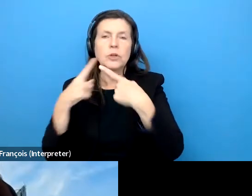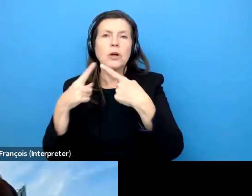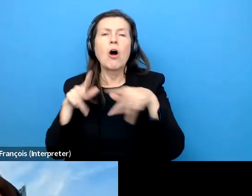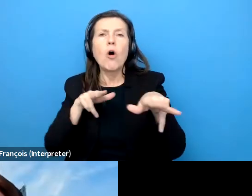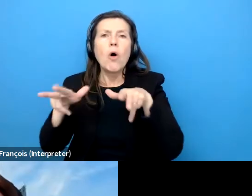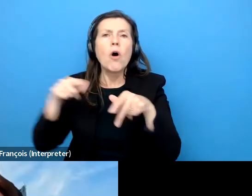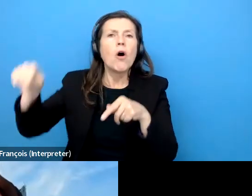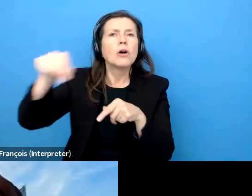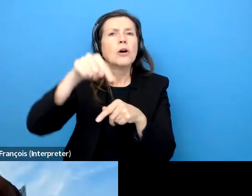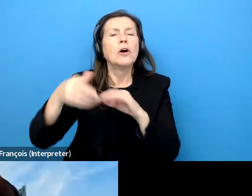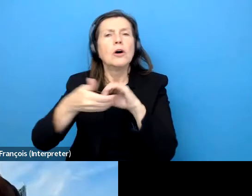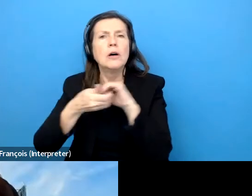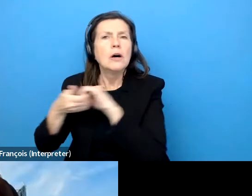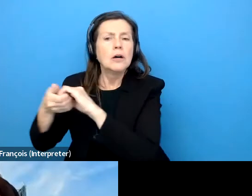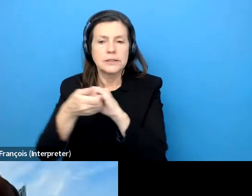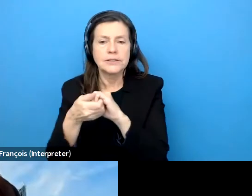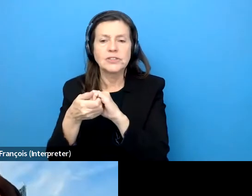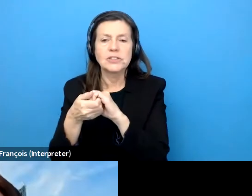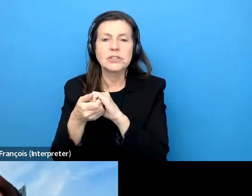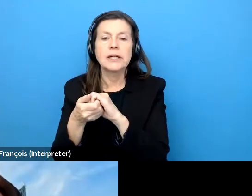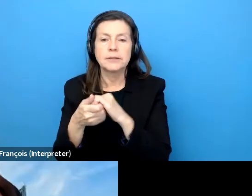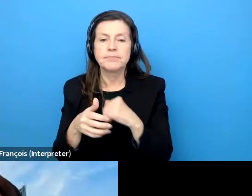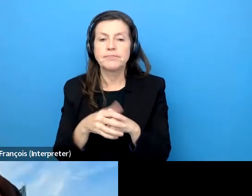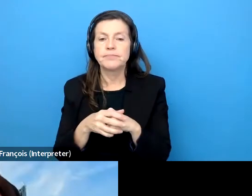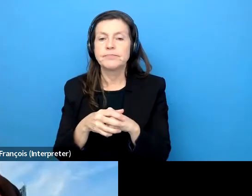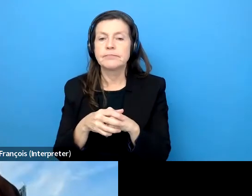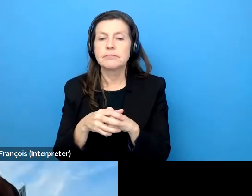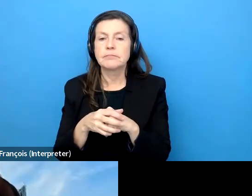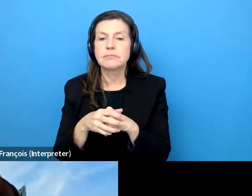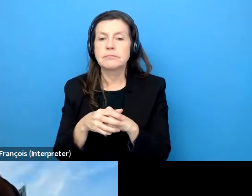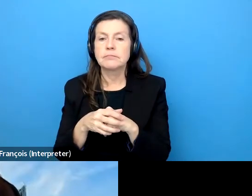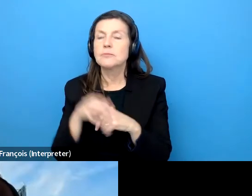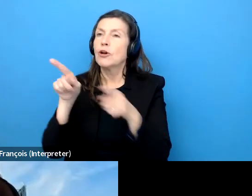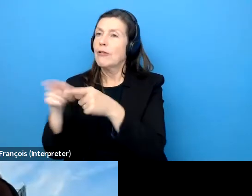who are transmitting people volunteers abroad